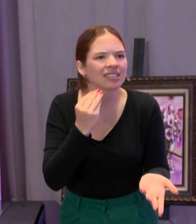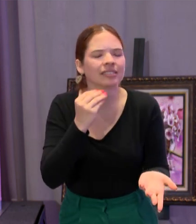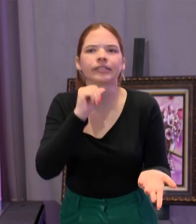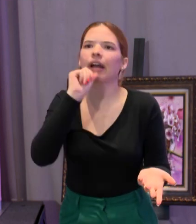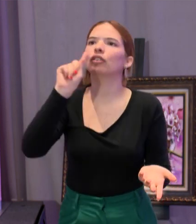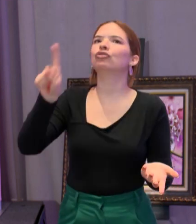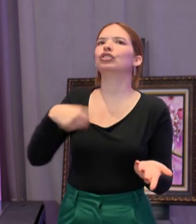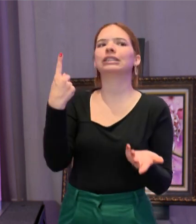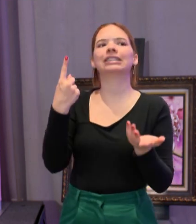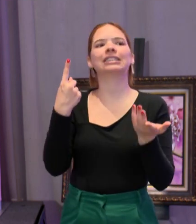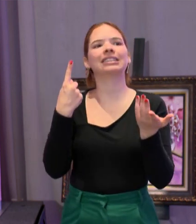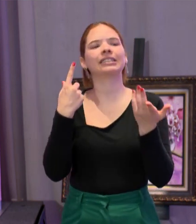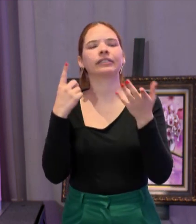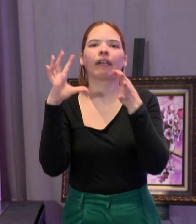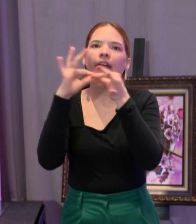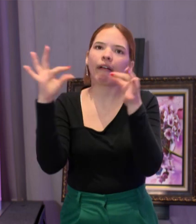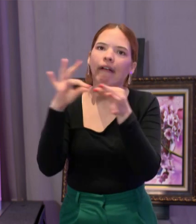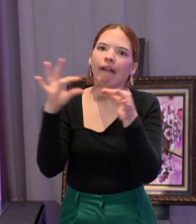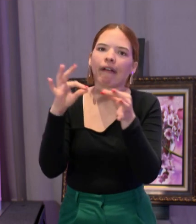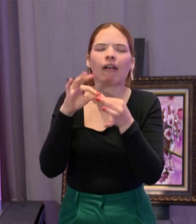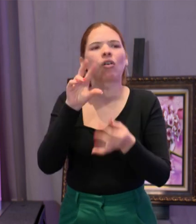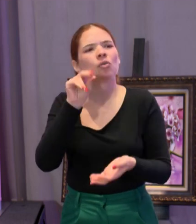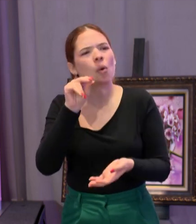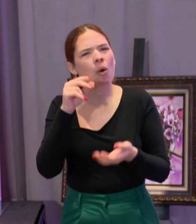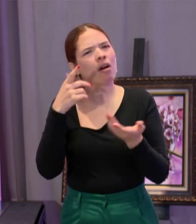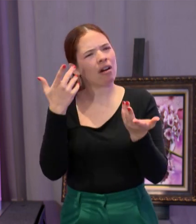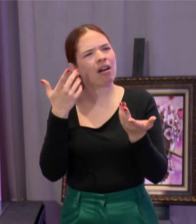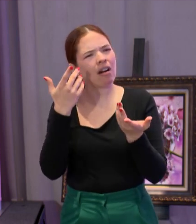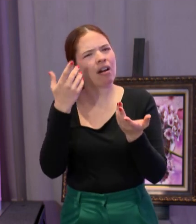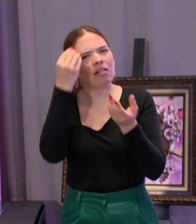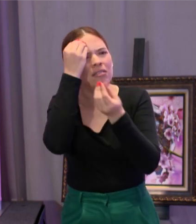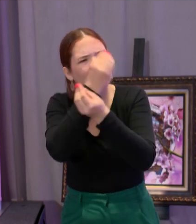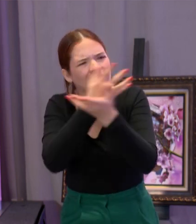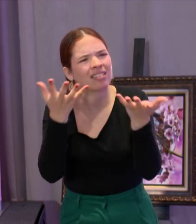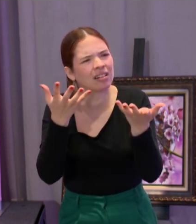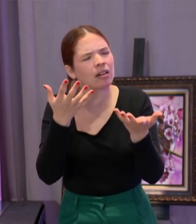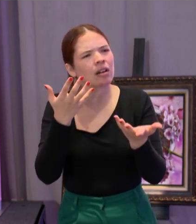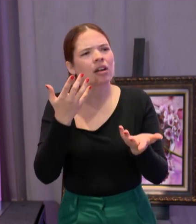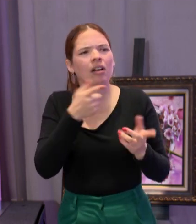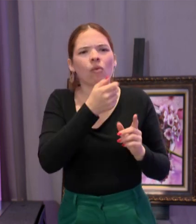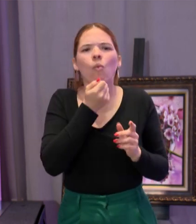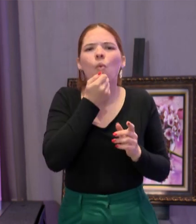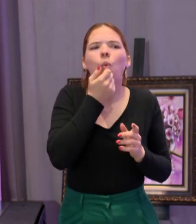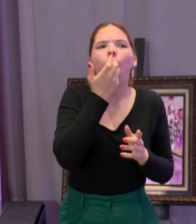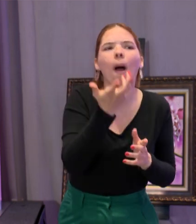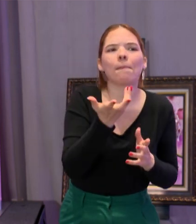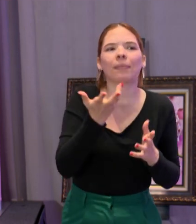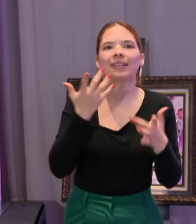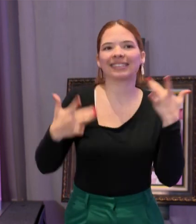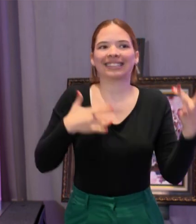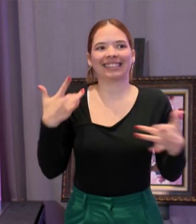THE MESSAGE THAT WAS PORTRAYED OUT THERE BUT THE WARMTH AND THE ENTHUSIASM BY EVERY SINGLE